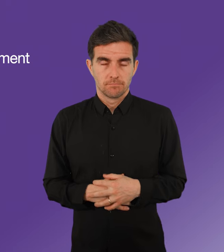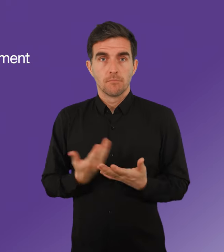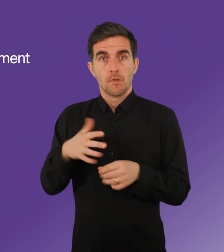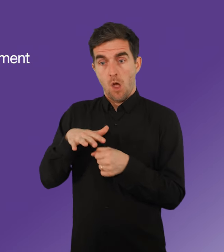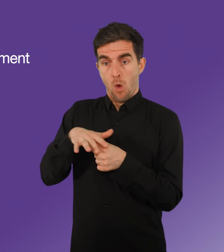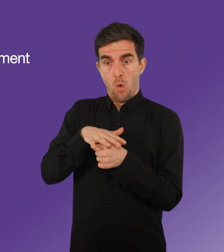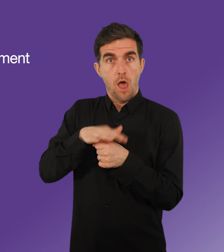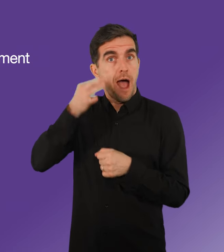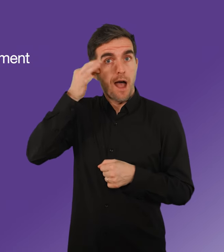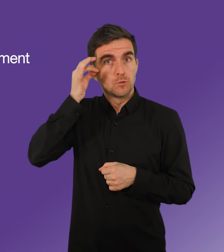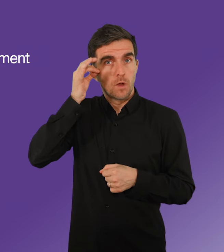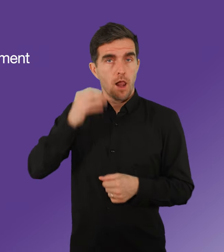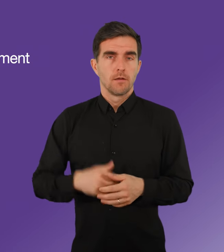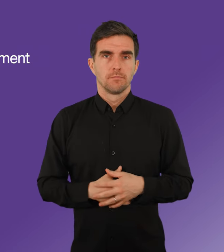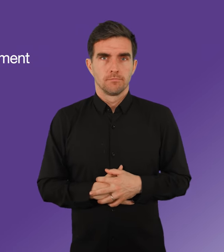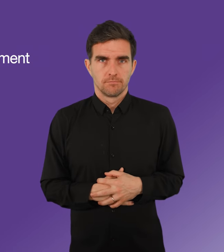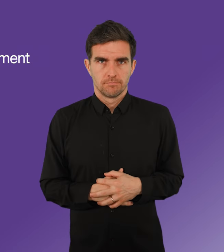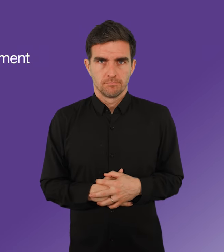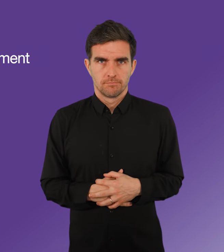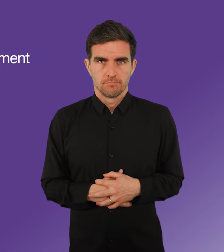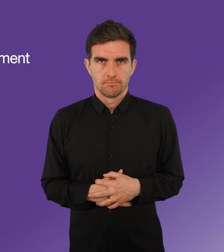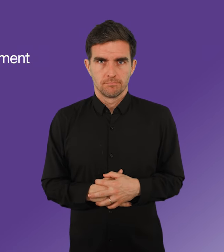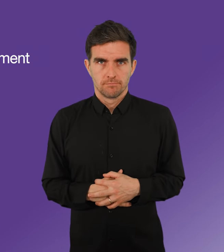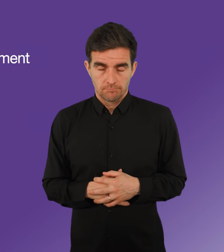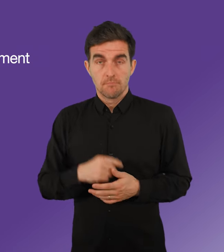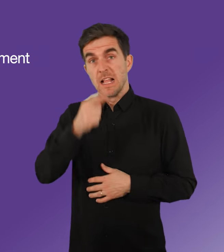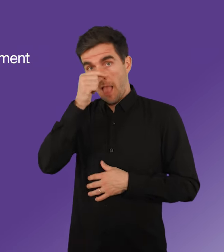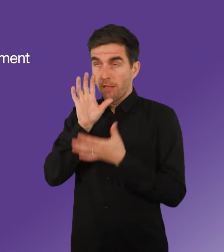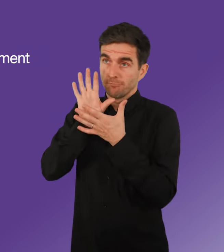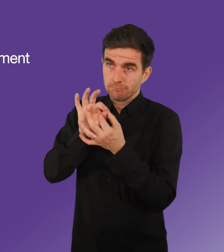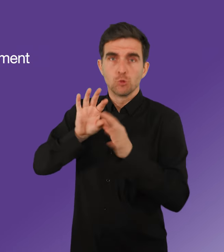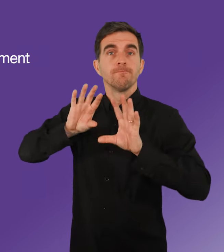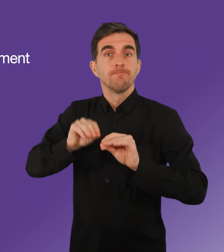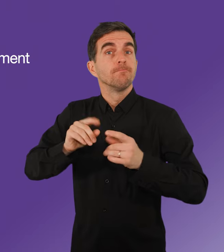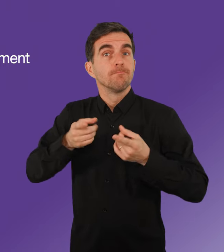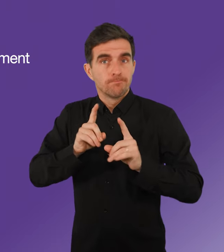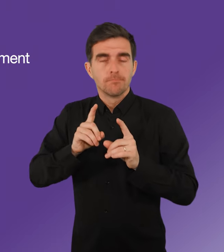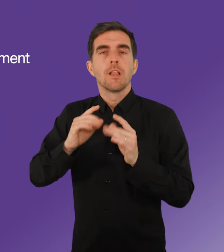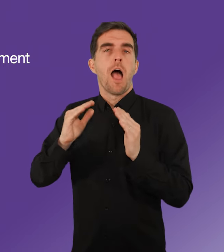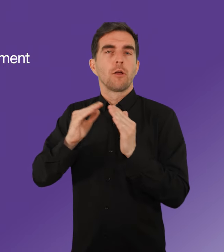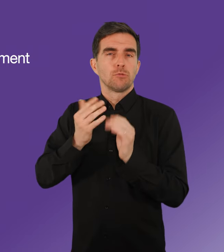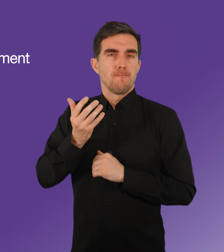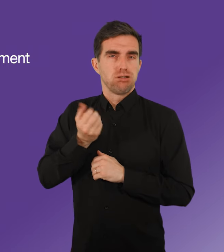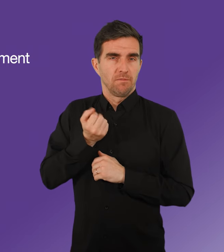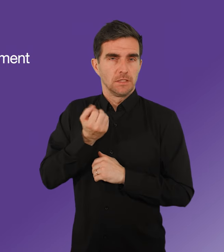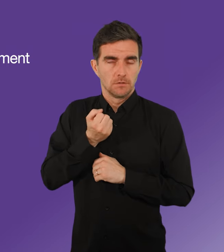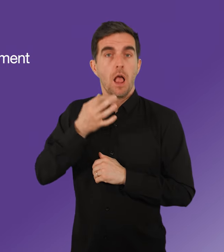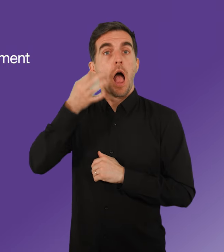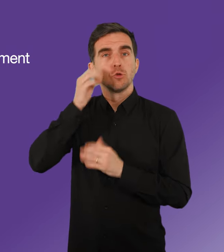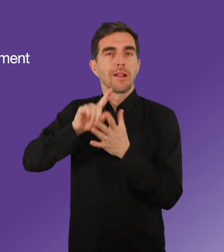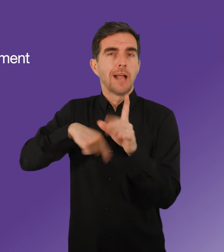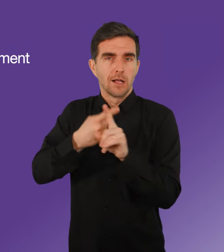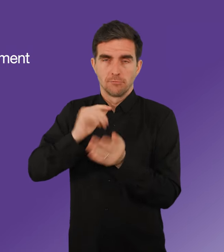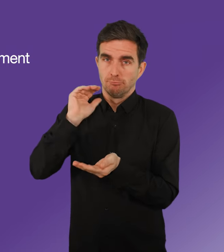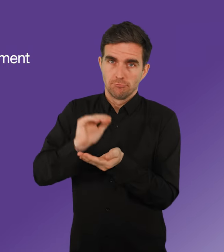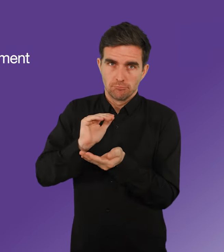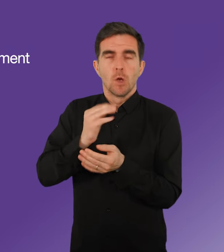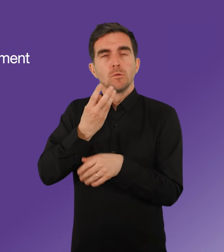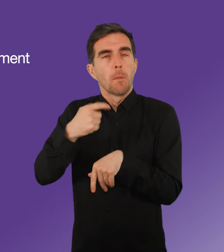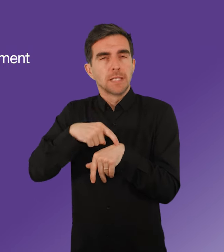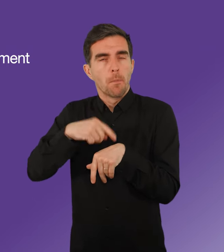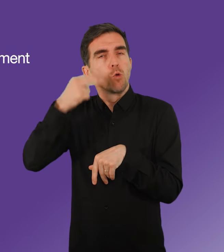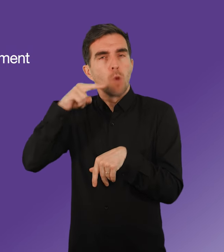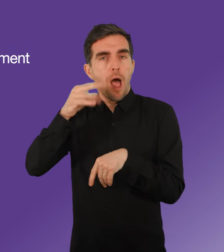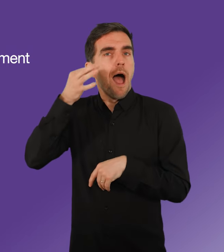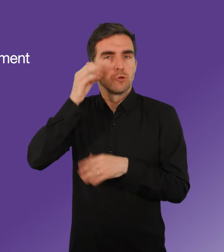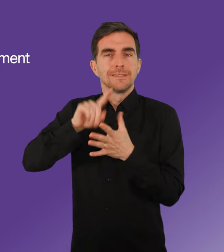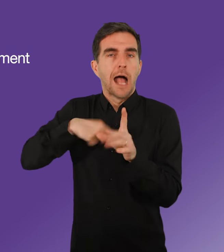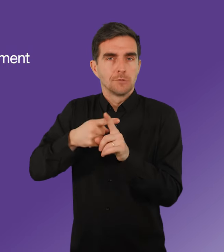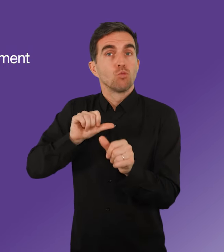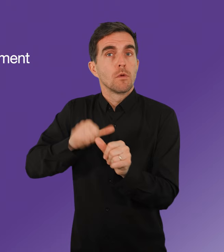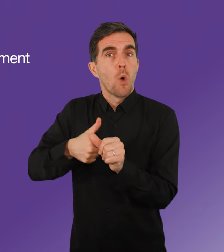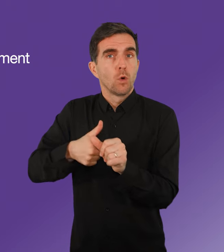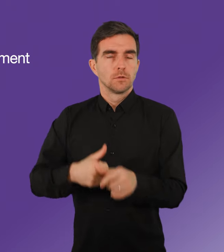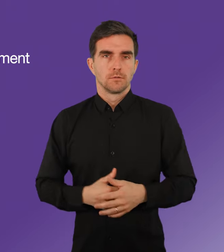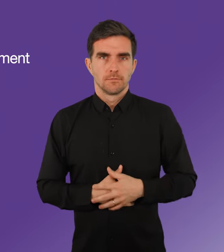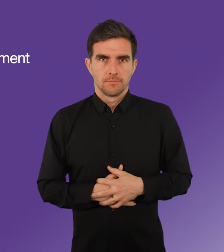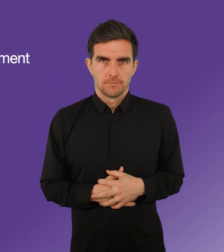Local councils. They can cancel Housing Benefit and Council Tax Reduction (sometimes called Council Tax Support).